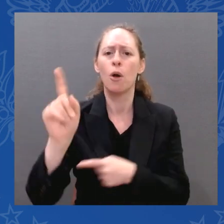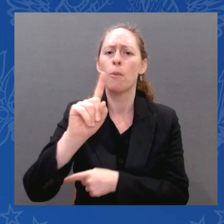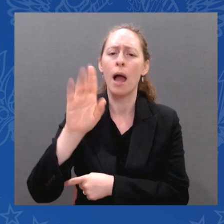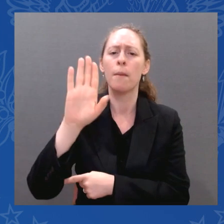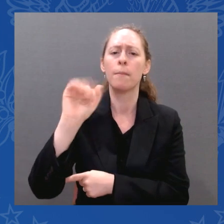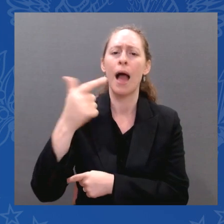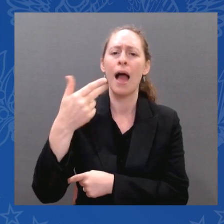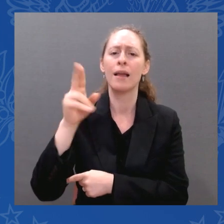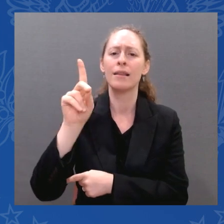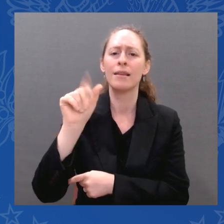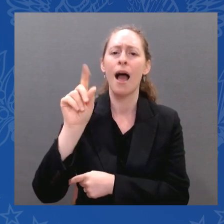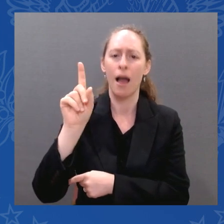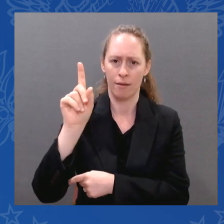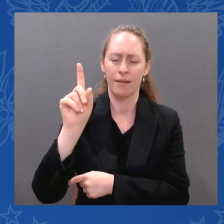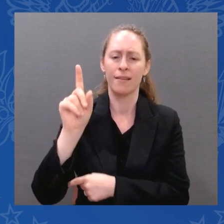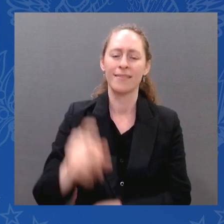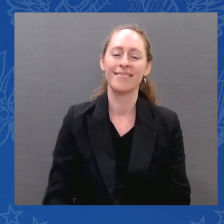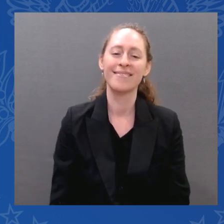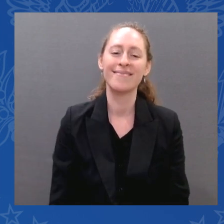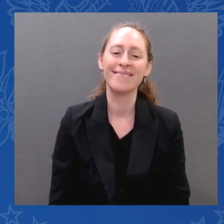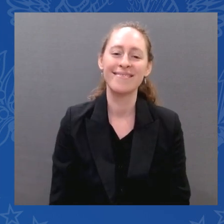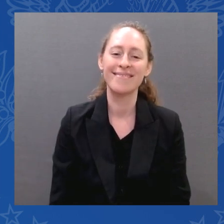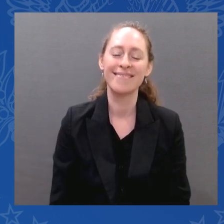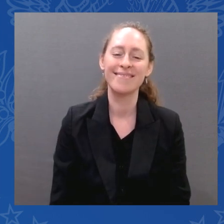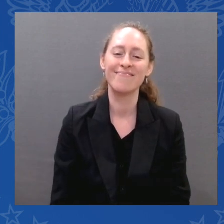Your country owes you a debt we can never repay,